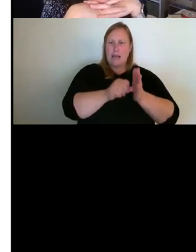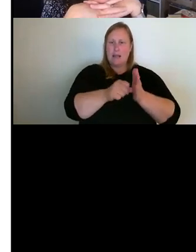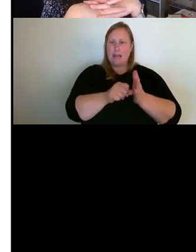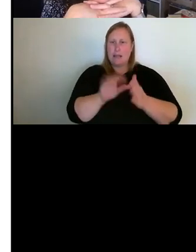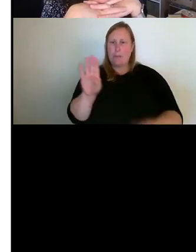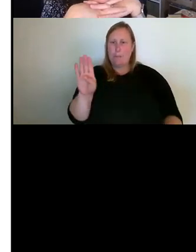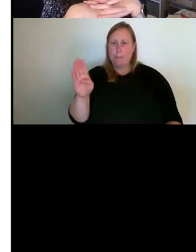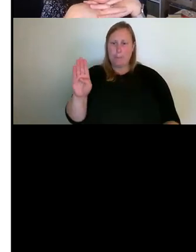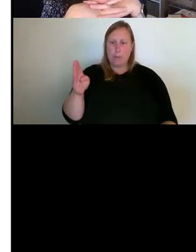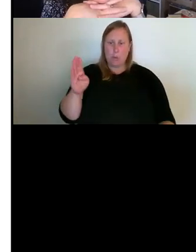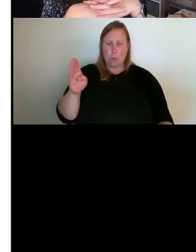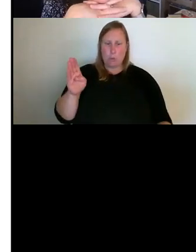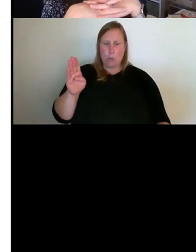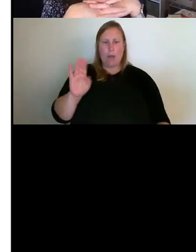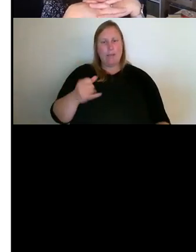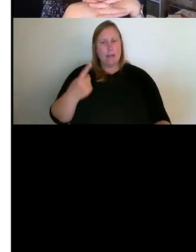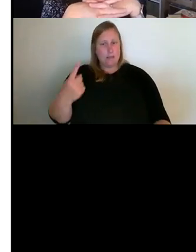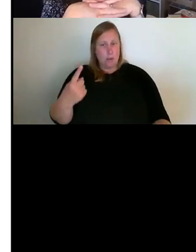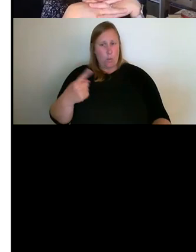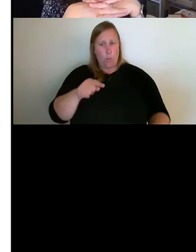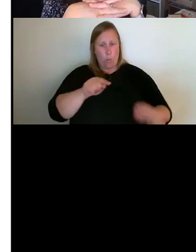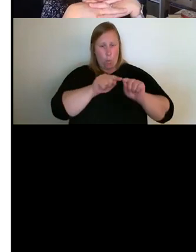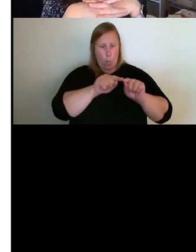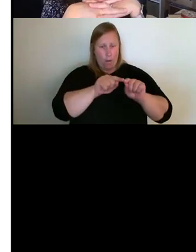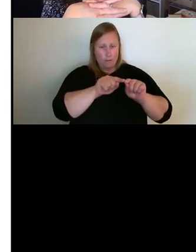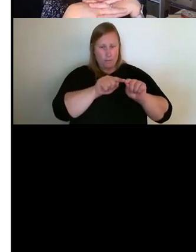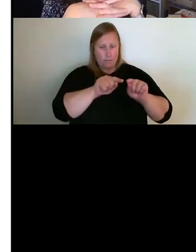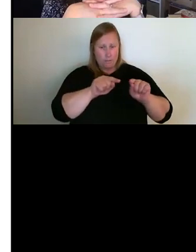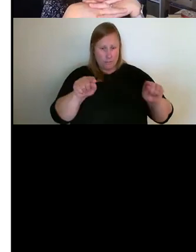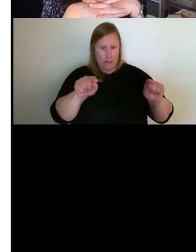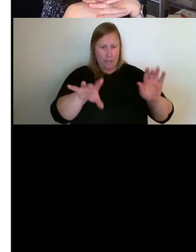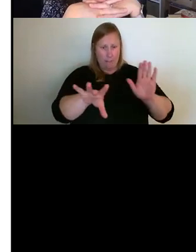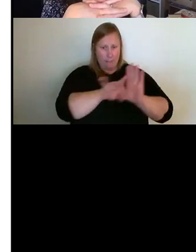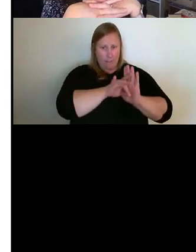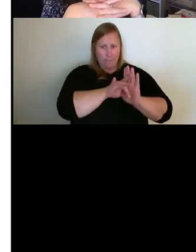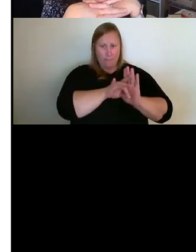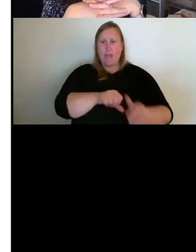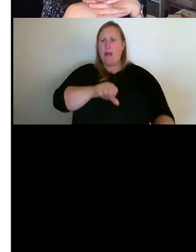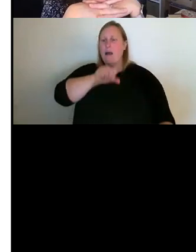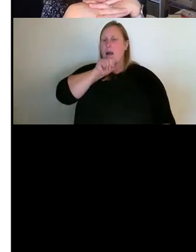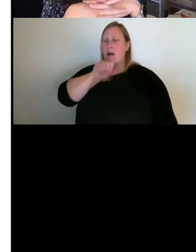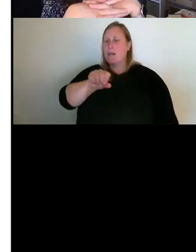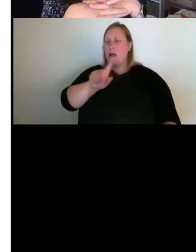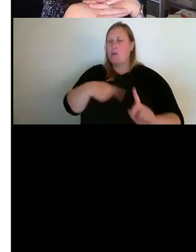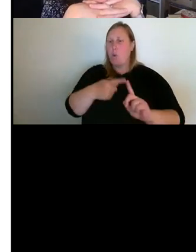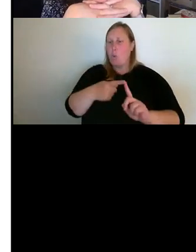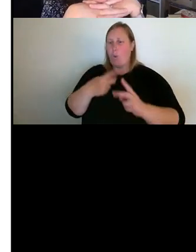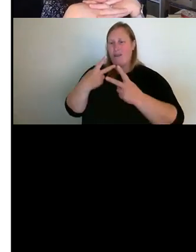show that's the one they are talking about.